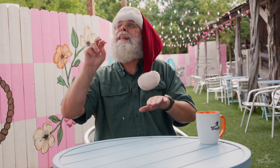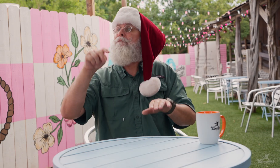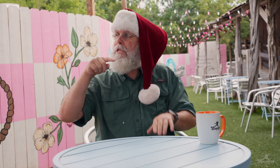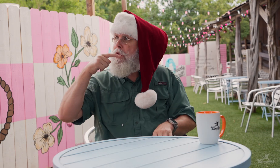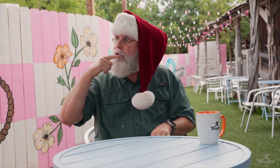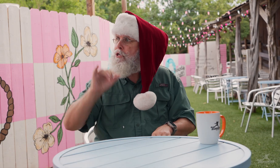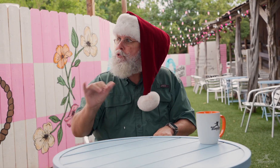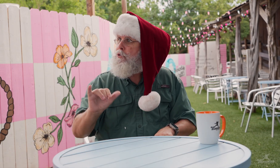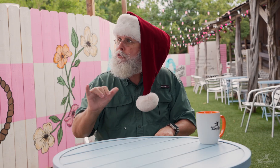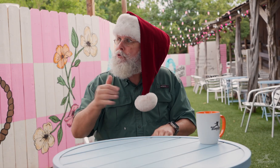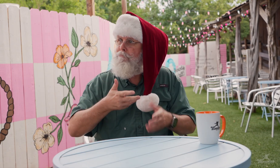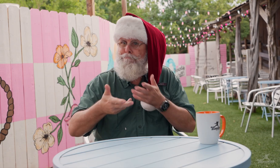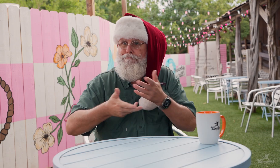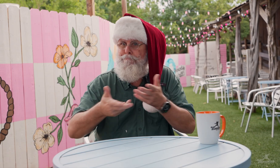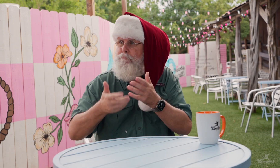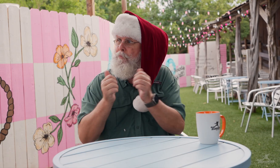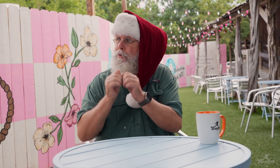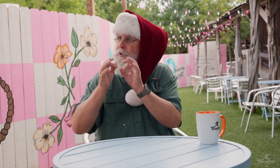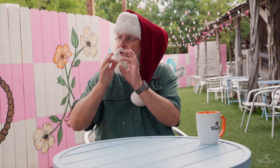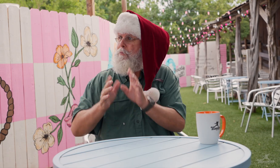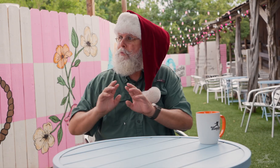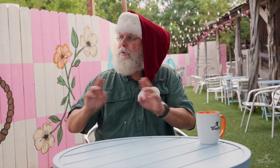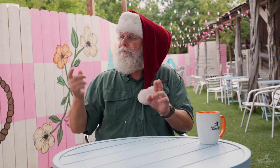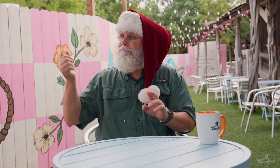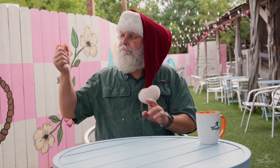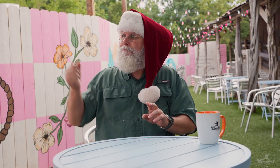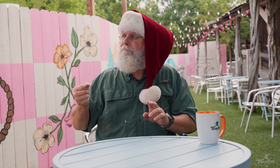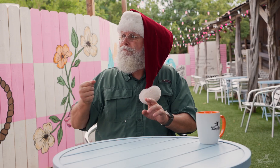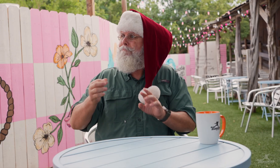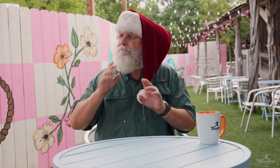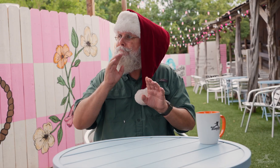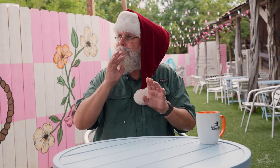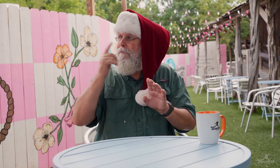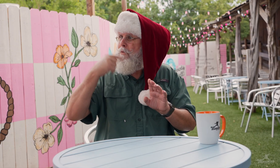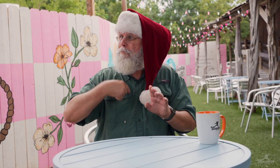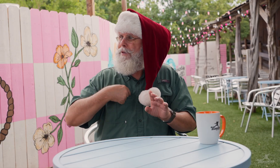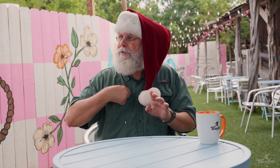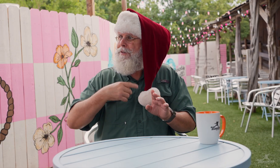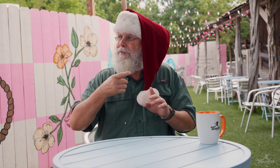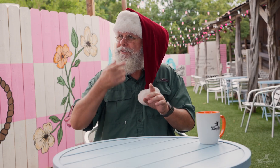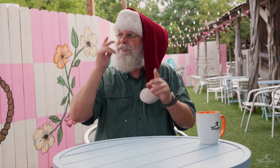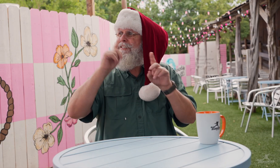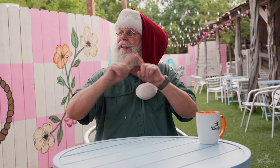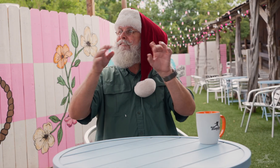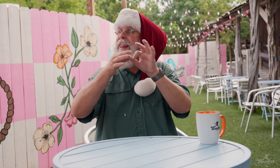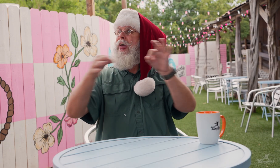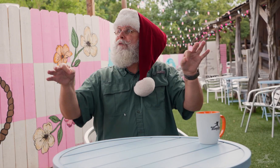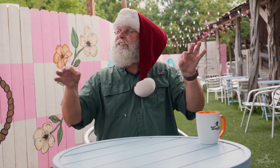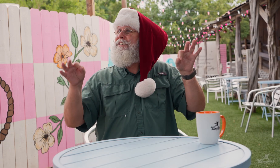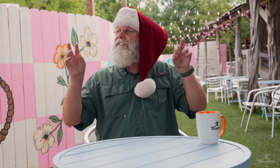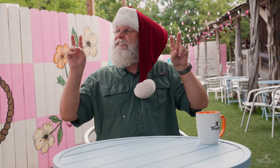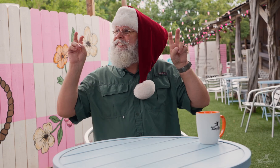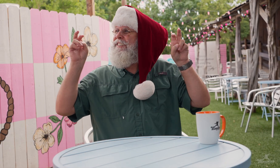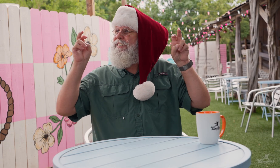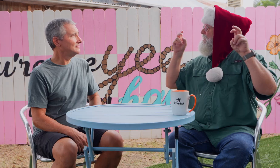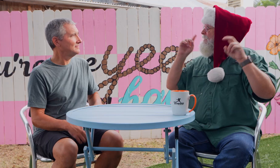Even hearing children too, I can interact with them all I have an interpreter who will voice for me It's a completely different language we're using!